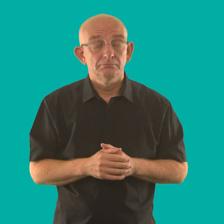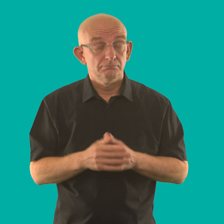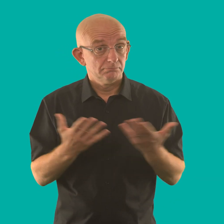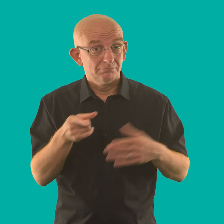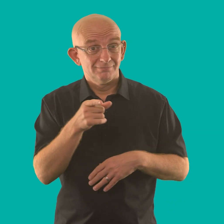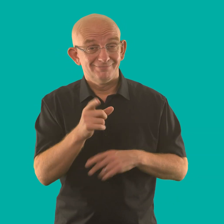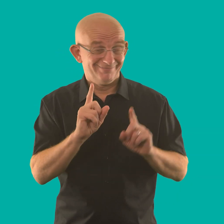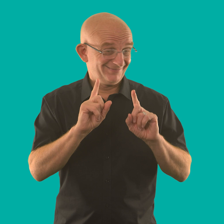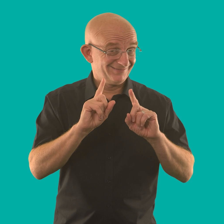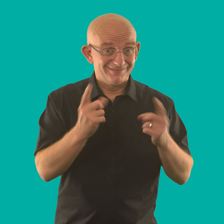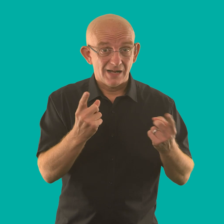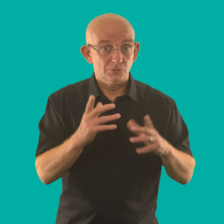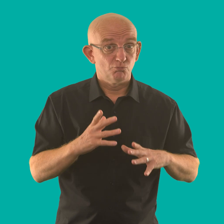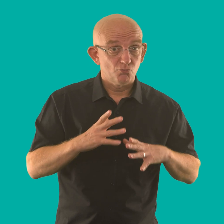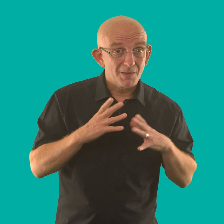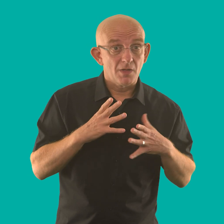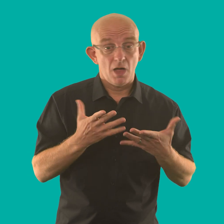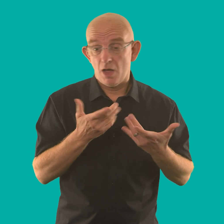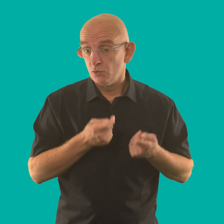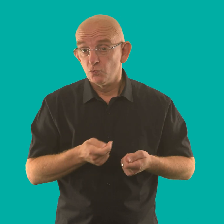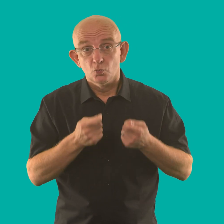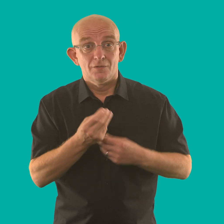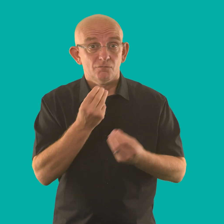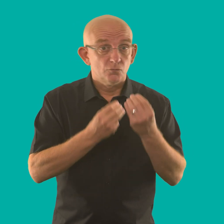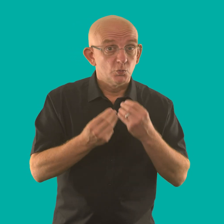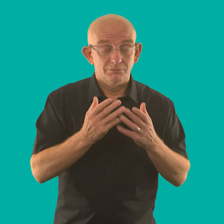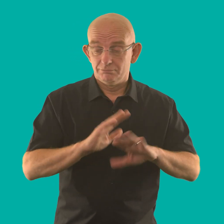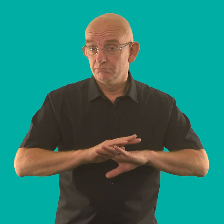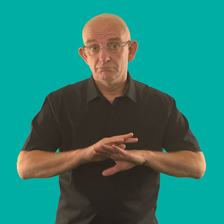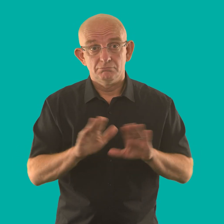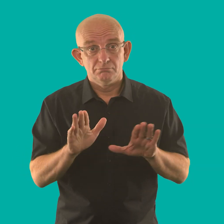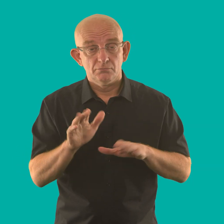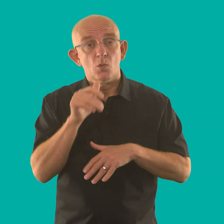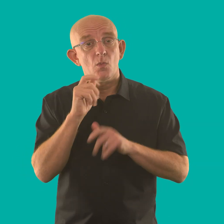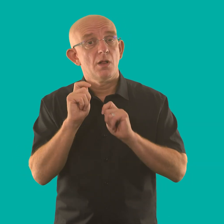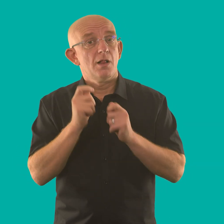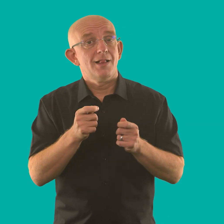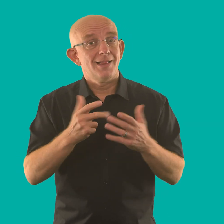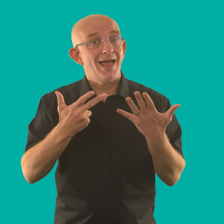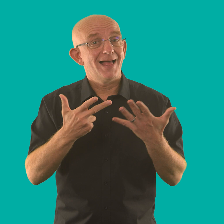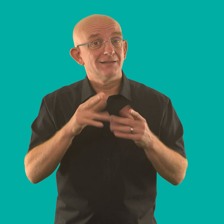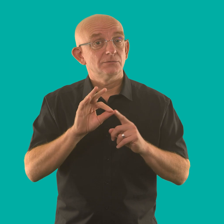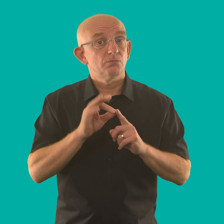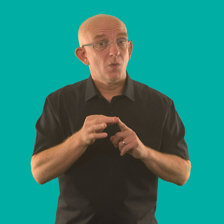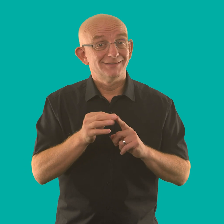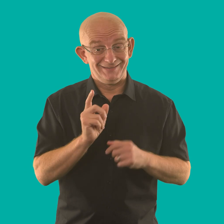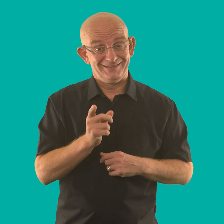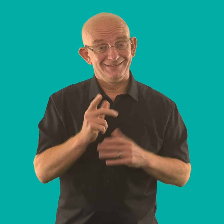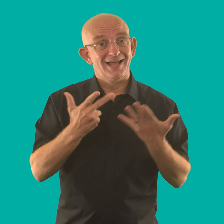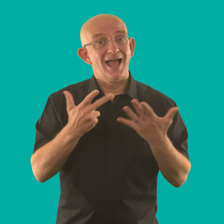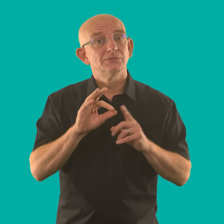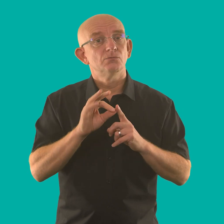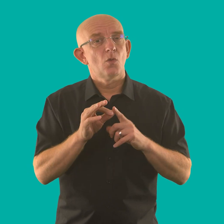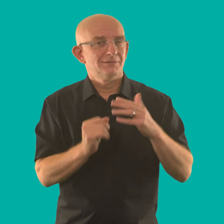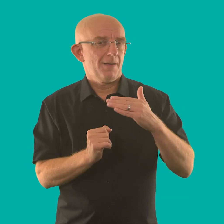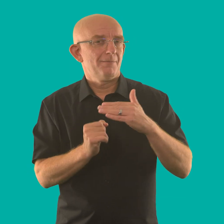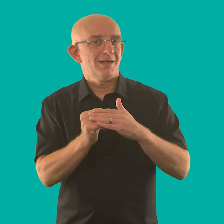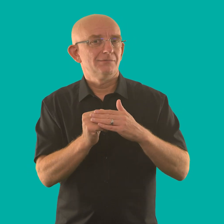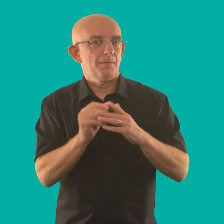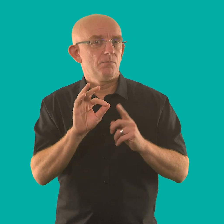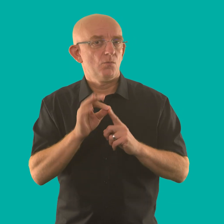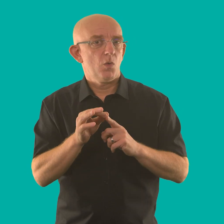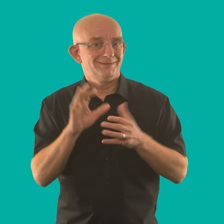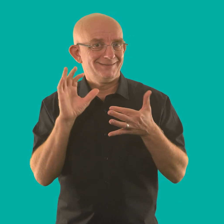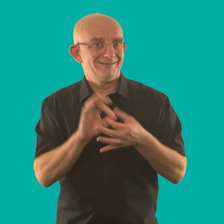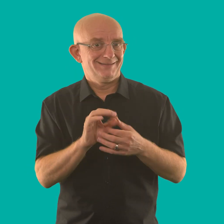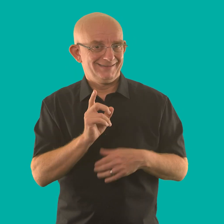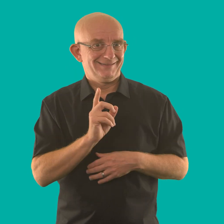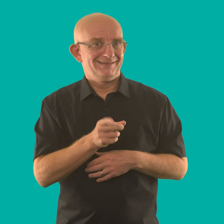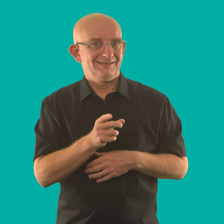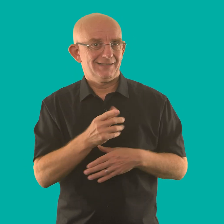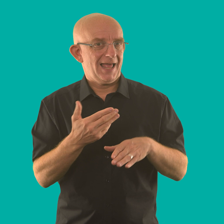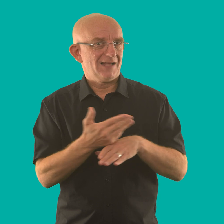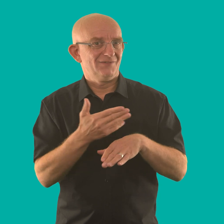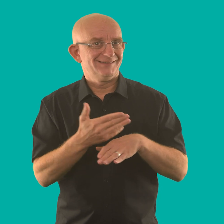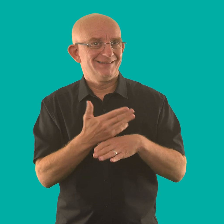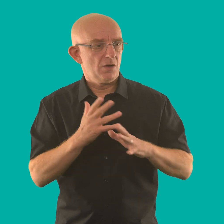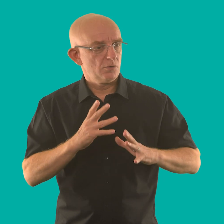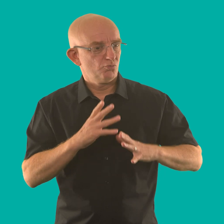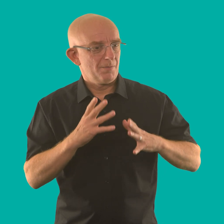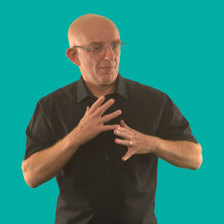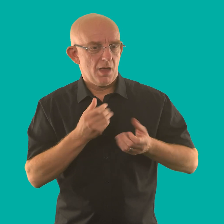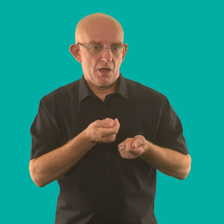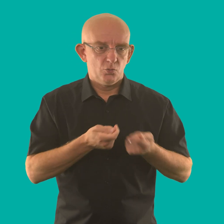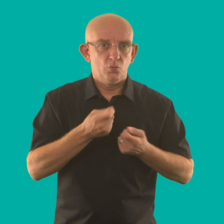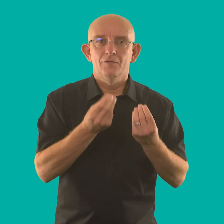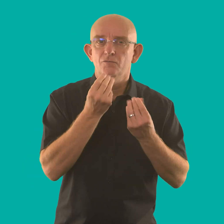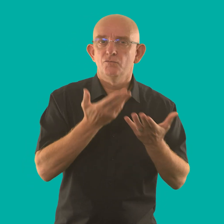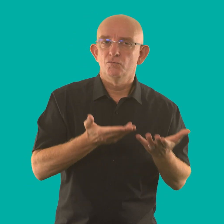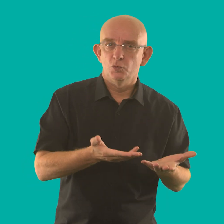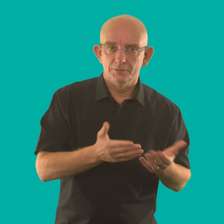If you cannot prepare or cook food, you will score 8 points, which is the maximum for this activity.